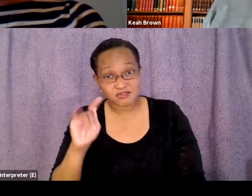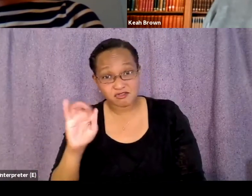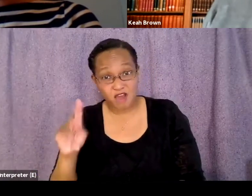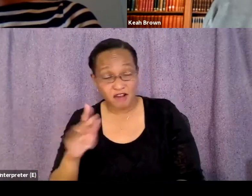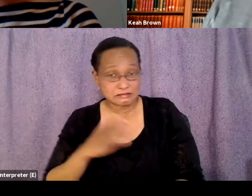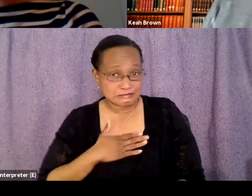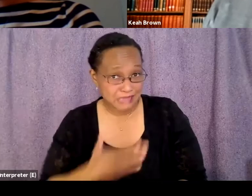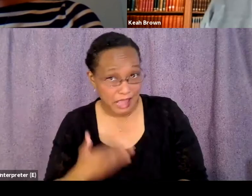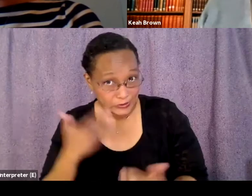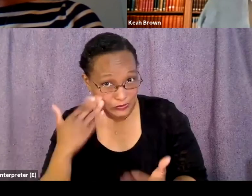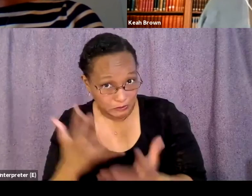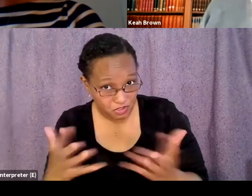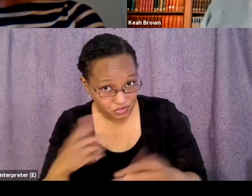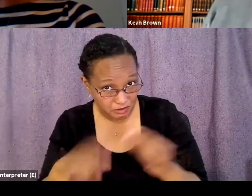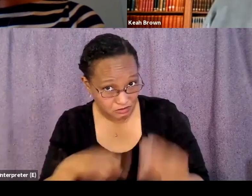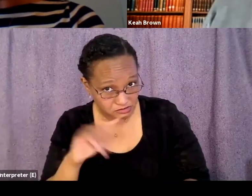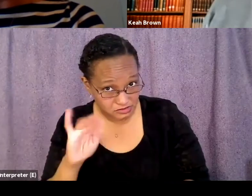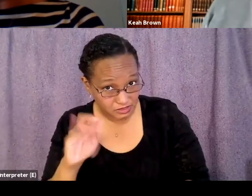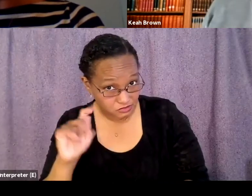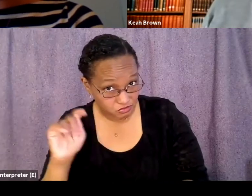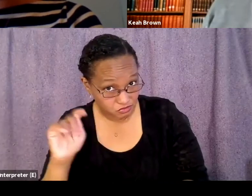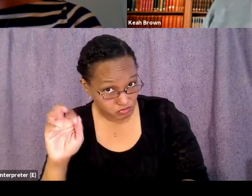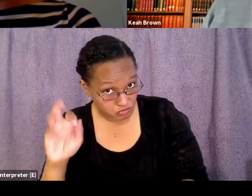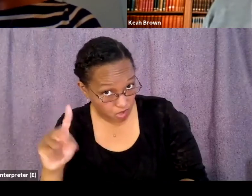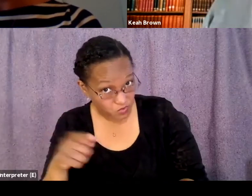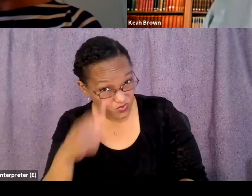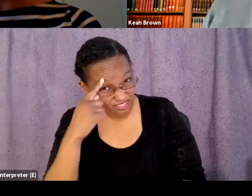Nicole Redding (she/her): Do you think that their ability to use social platforms provides